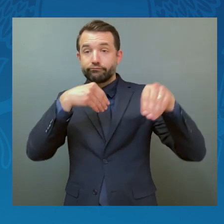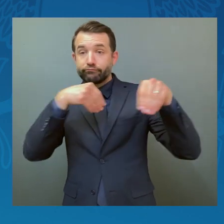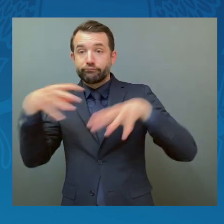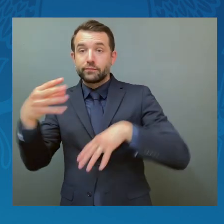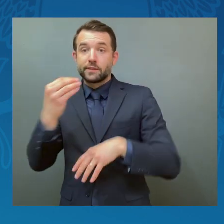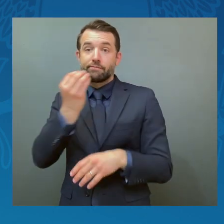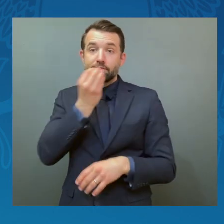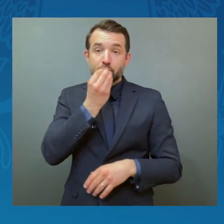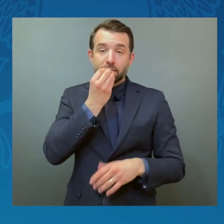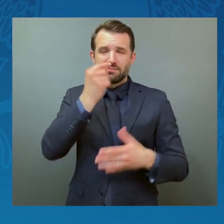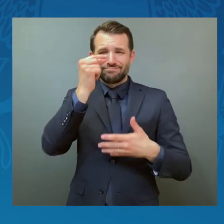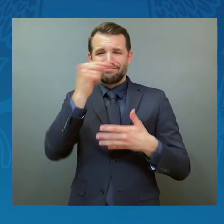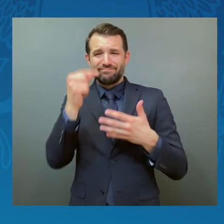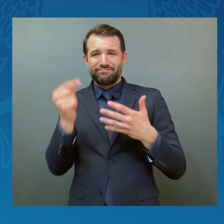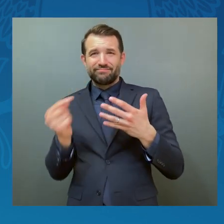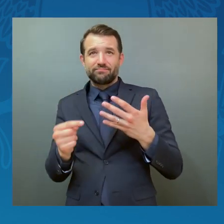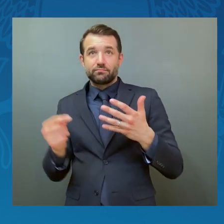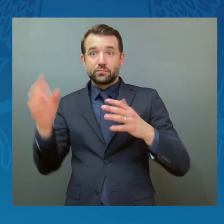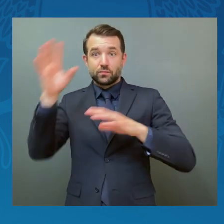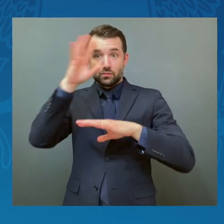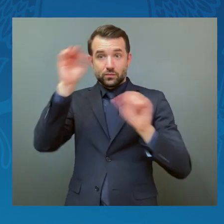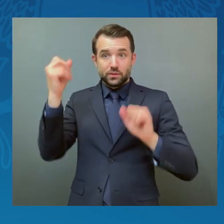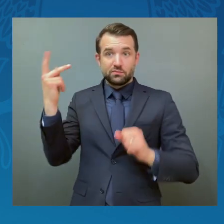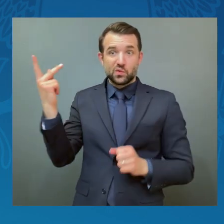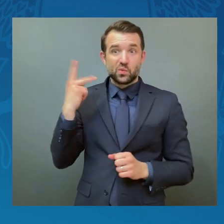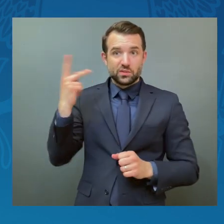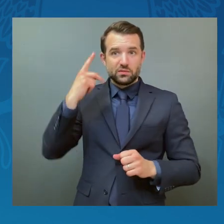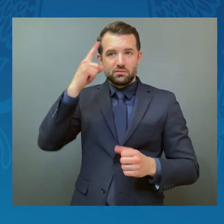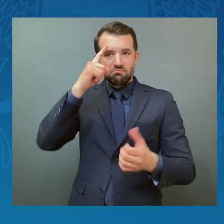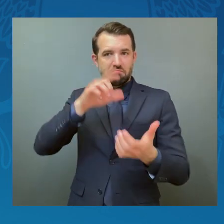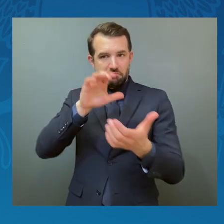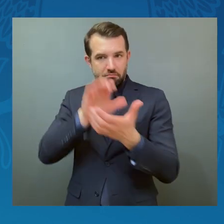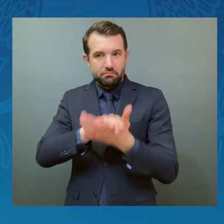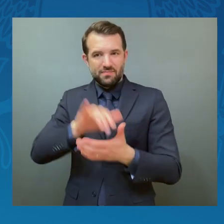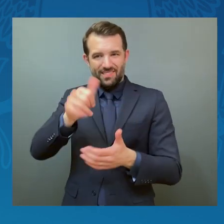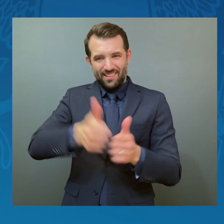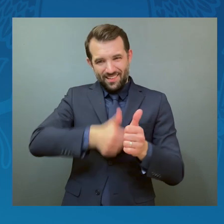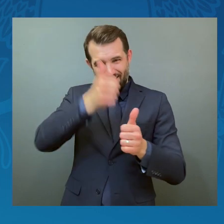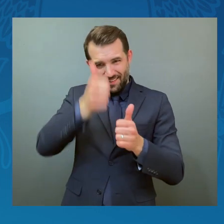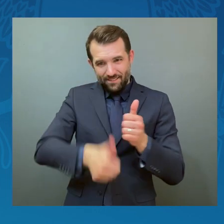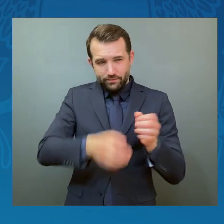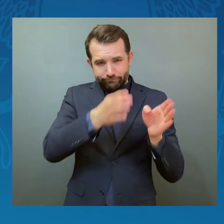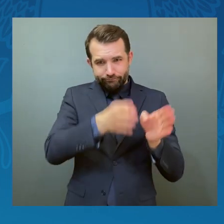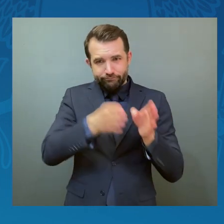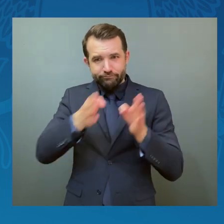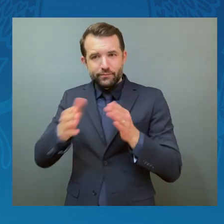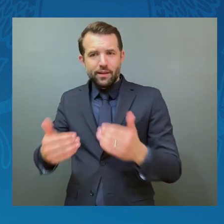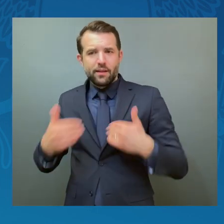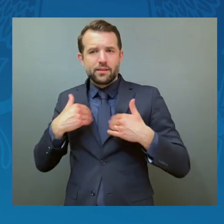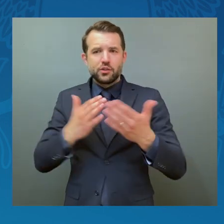President Biden and I believe that every person has a right to affordable healthcare. That is why,